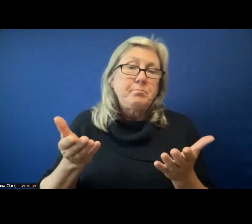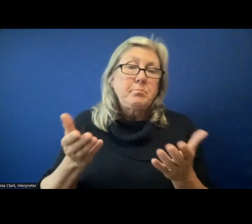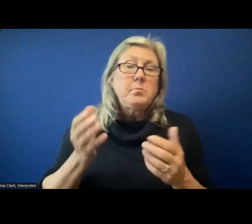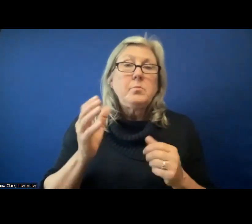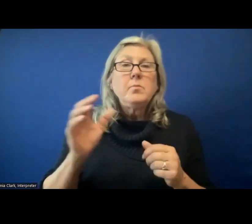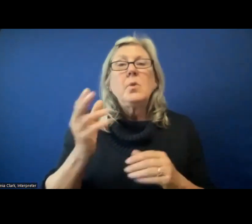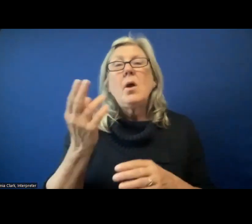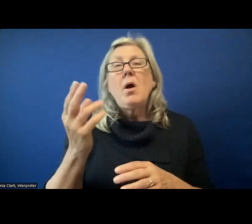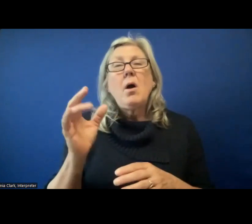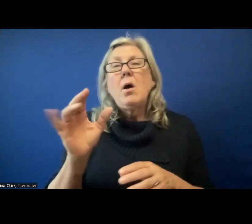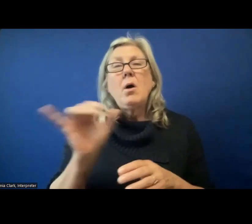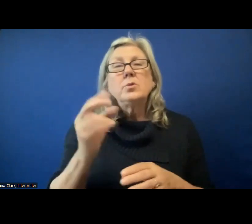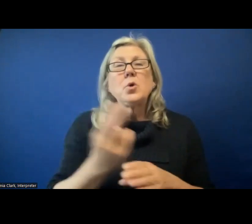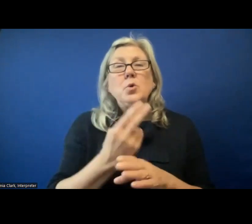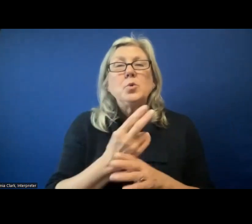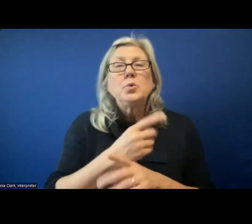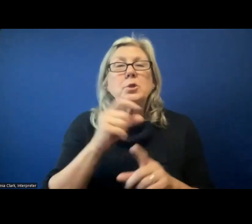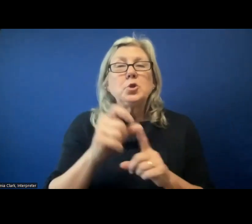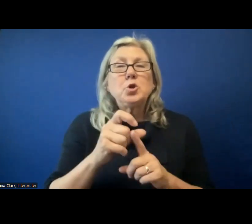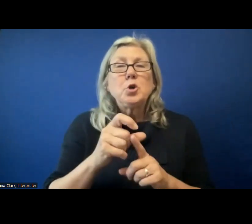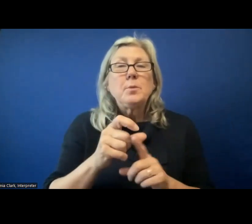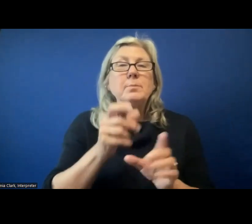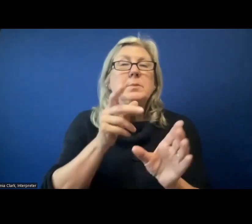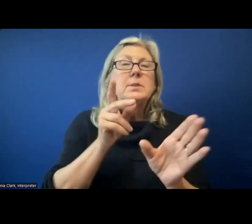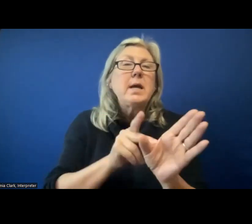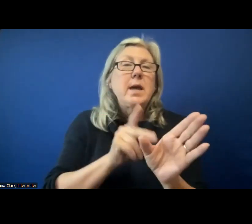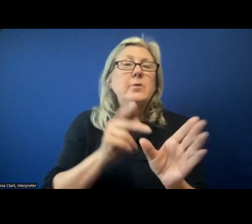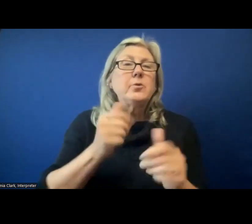psychiatric survivors to refer to people who are considered to have a mental illness. But